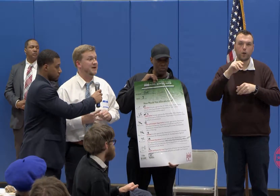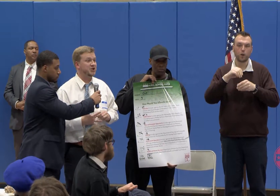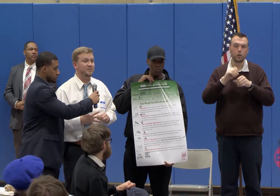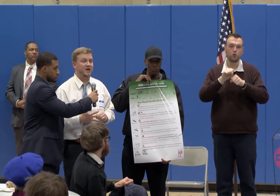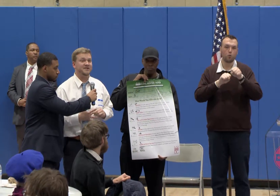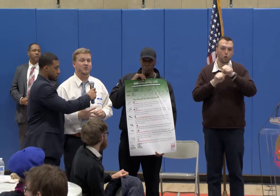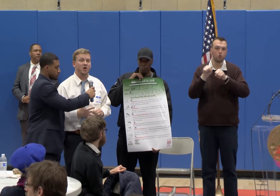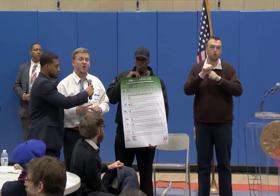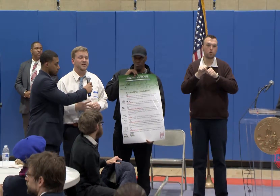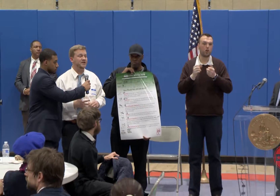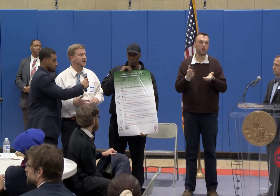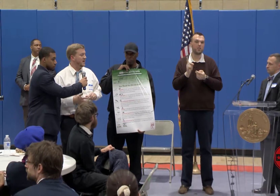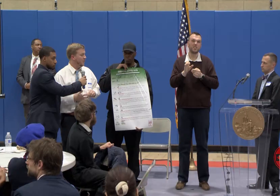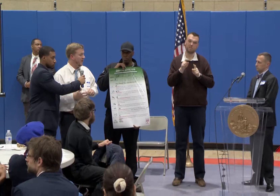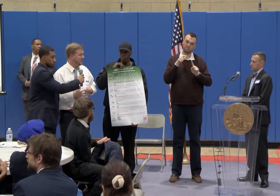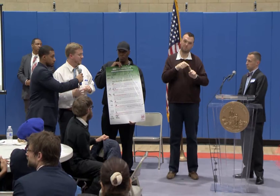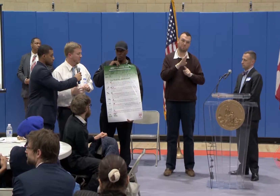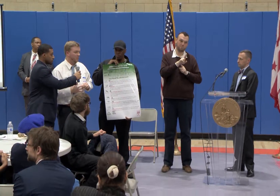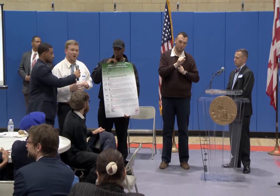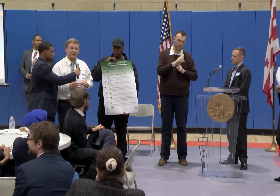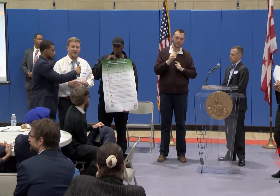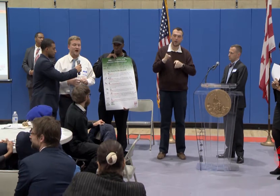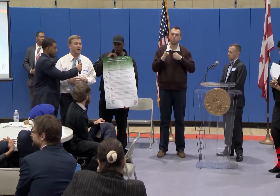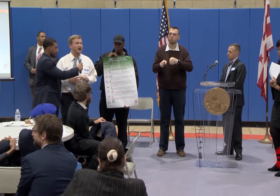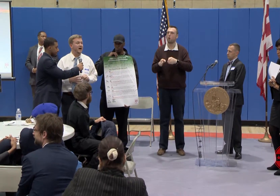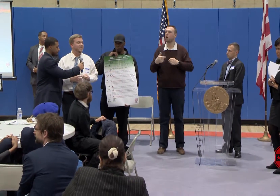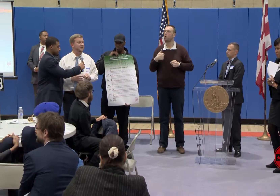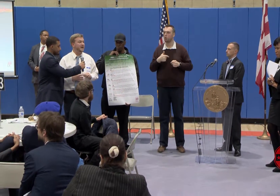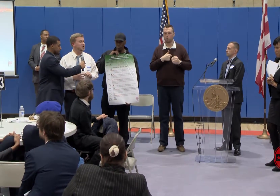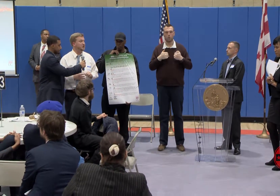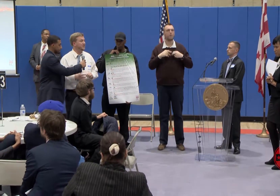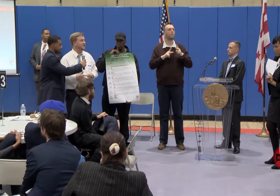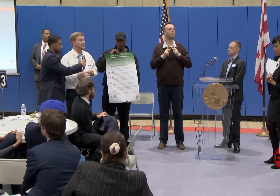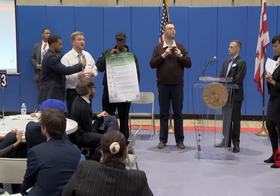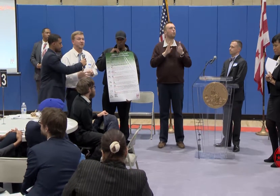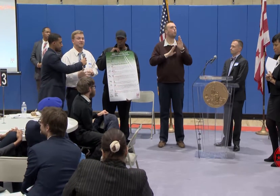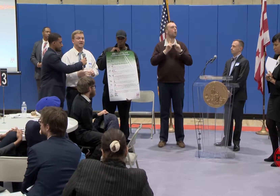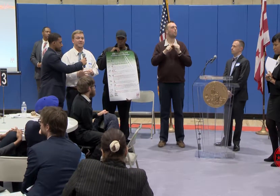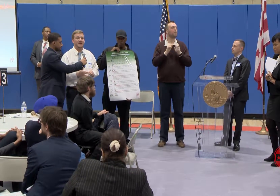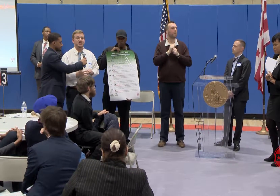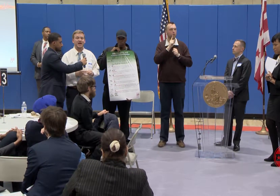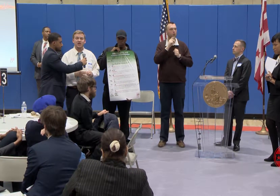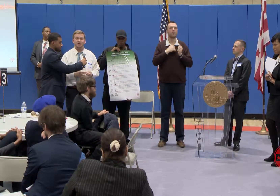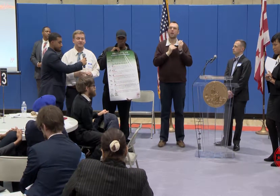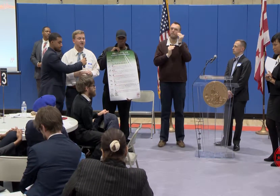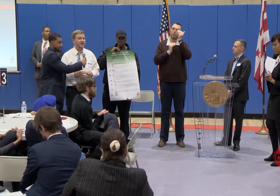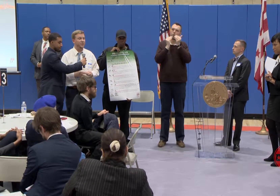ESPECIALLY BUSES AND ROADS. WE HAD PEOPLE WORRIED ABOUT MAKING SURE THAT THERE IS ADULT AND FAMILY EDUCATION FUNDING.